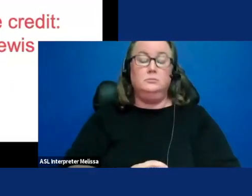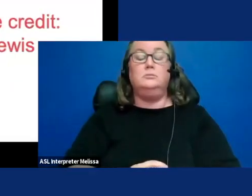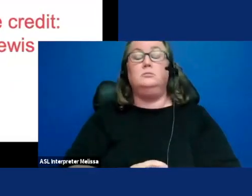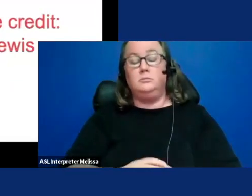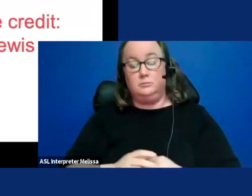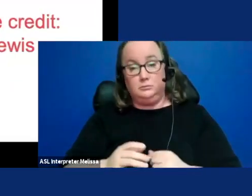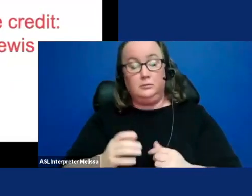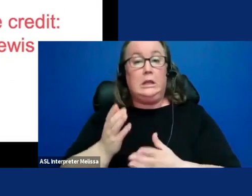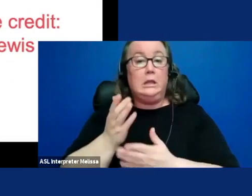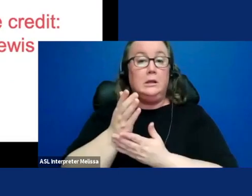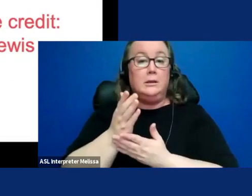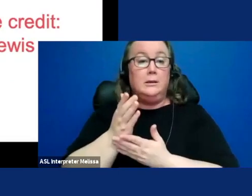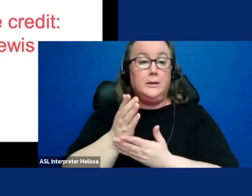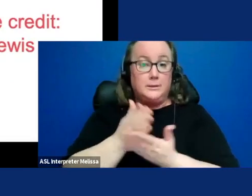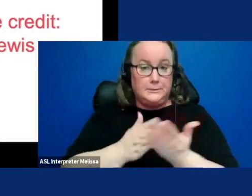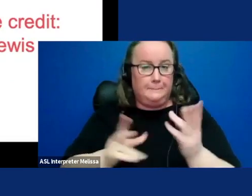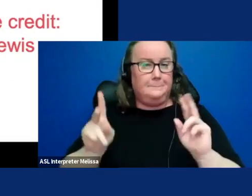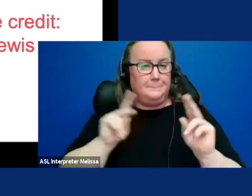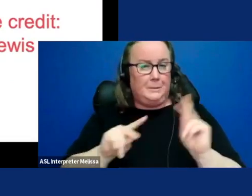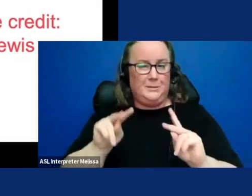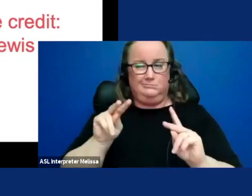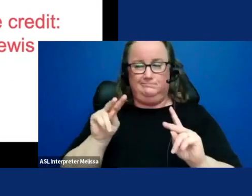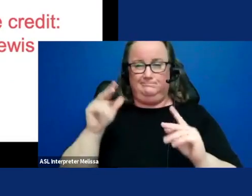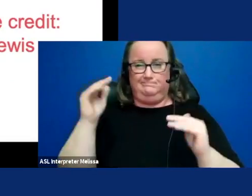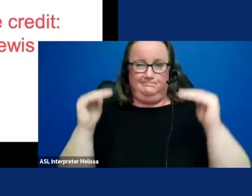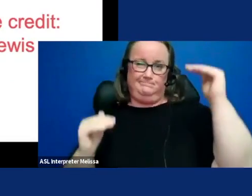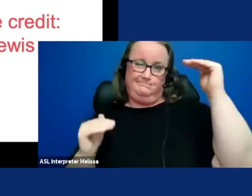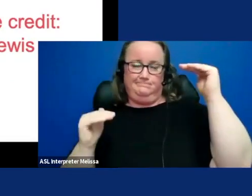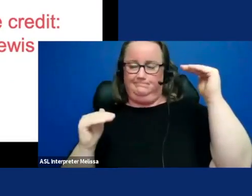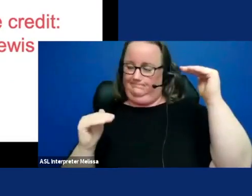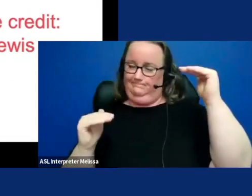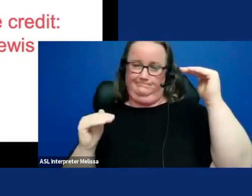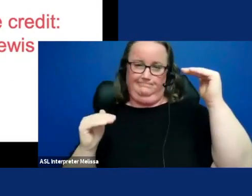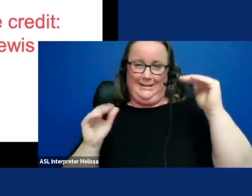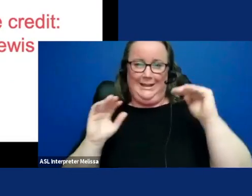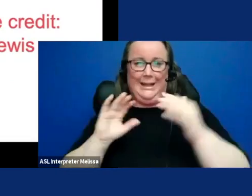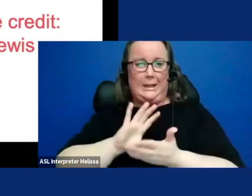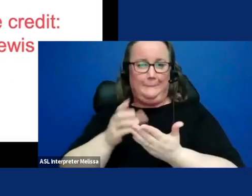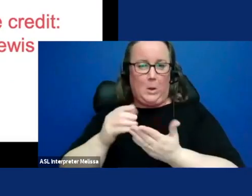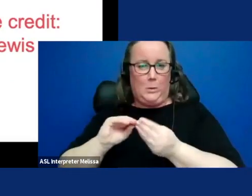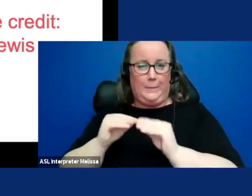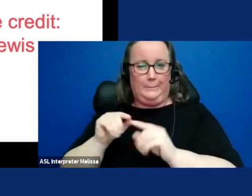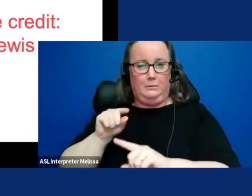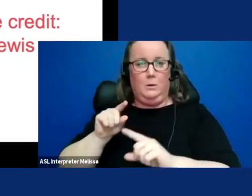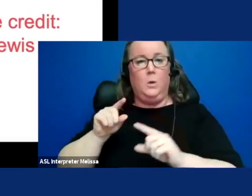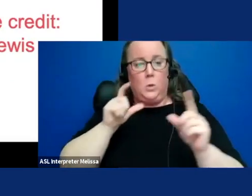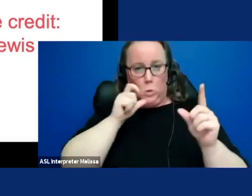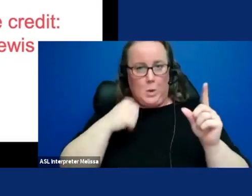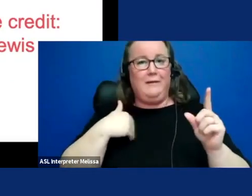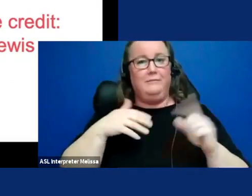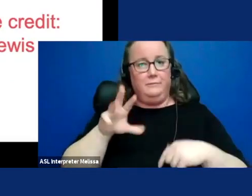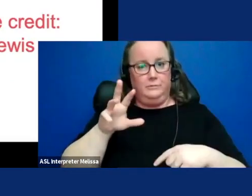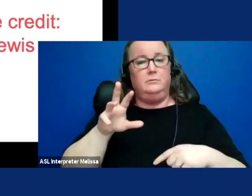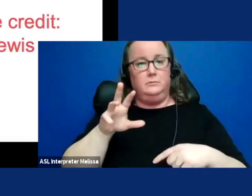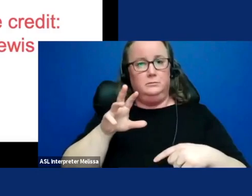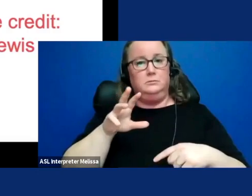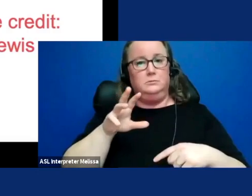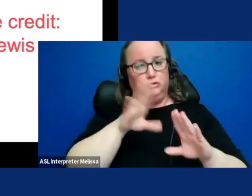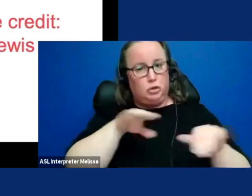might look at that disproportionate numbers of people with disabilities in the child welfare system and also the outcomes and say,